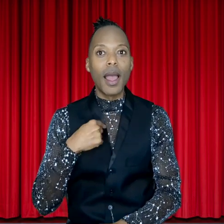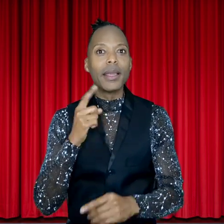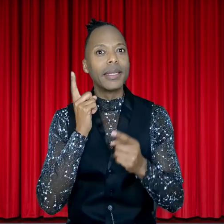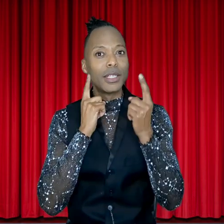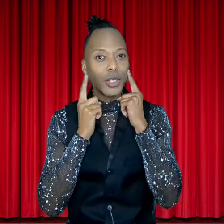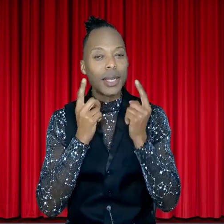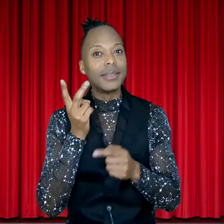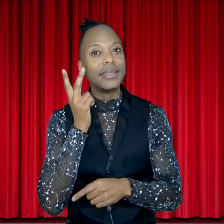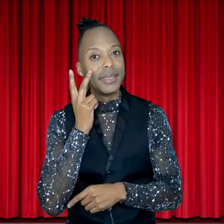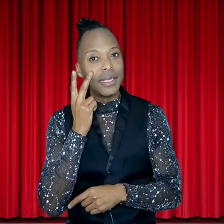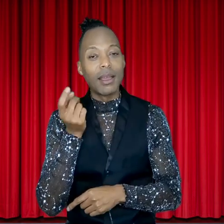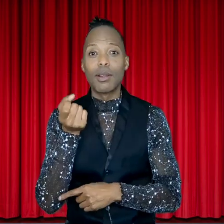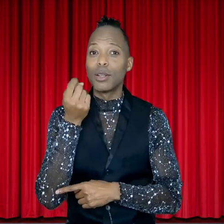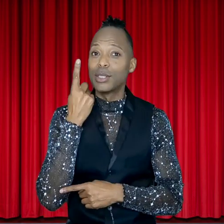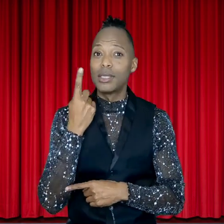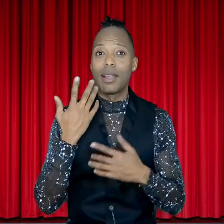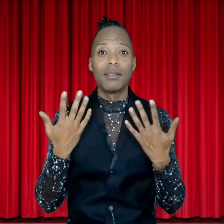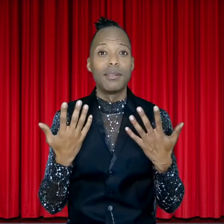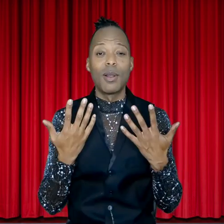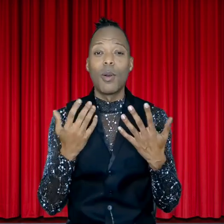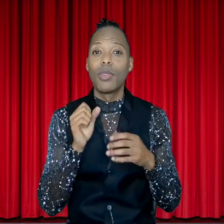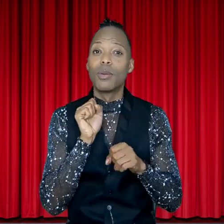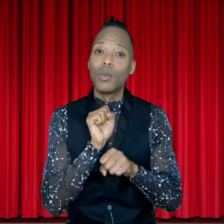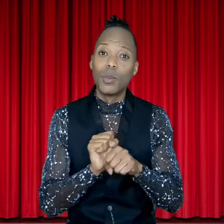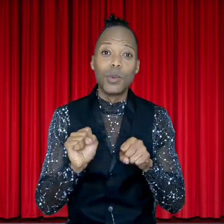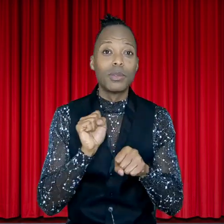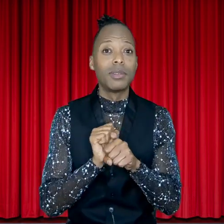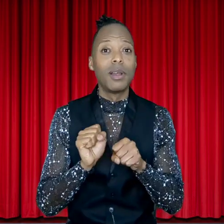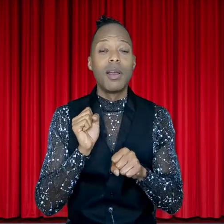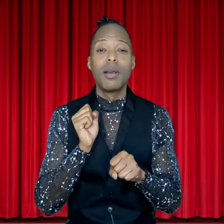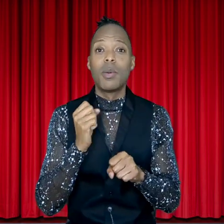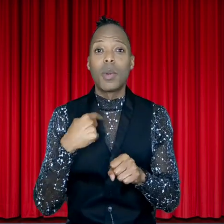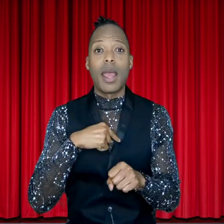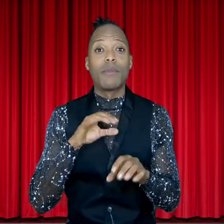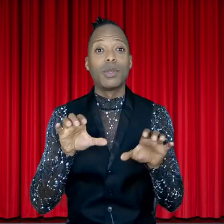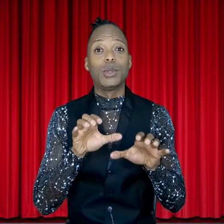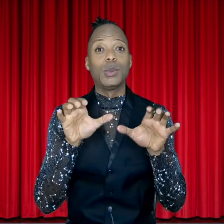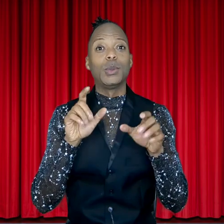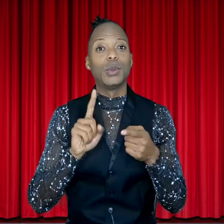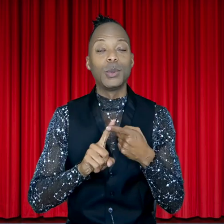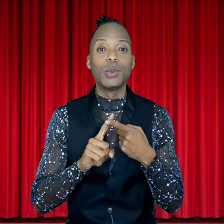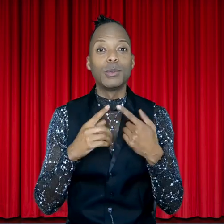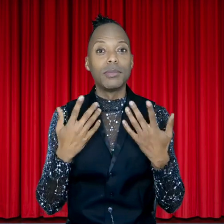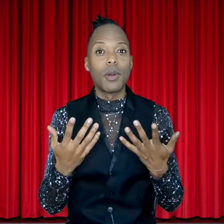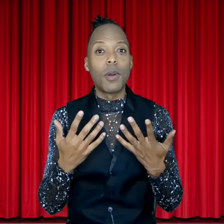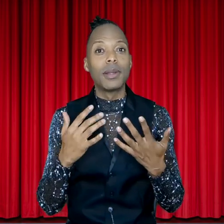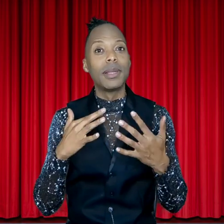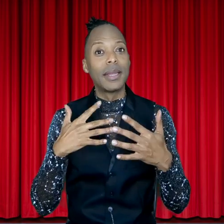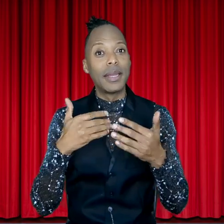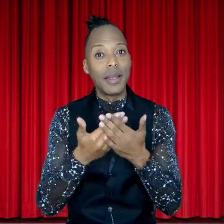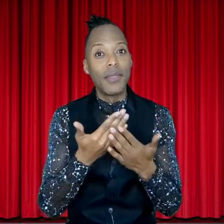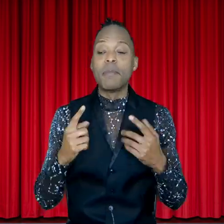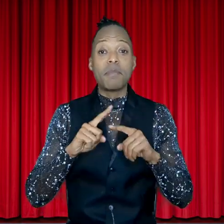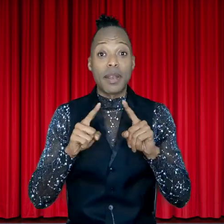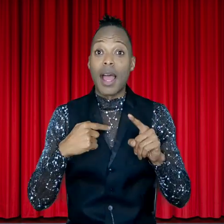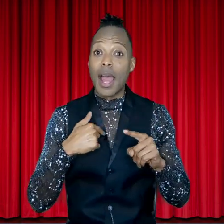the work that we have to do to get there. But I'm excited to see what the future has for us!